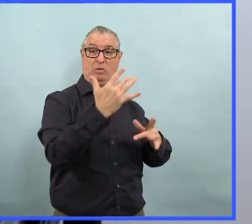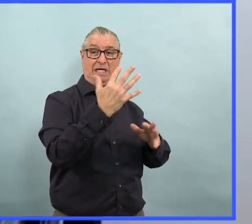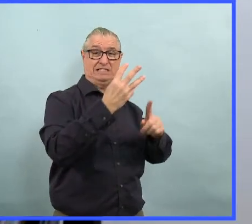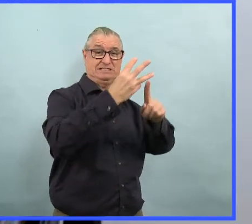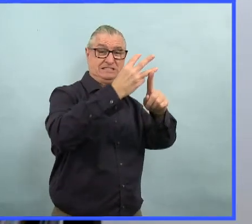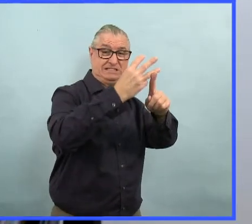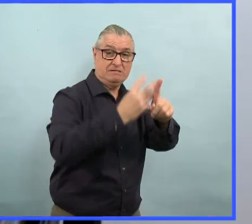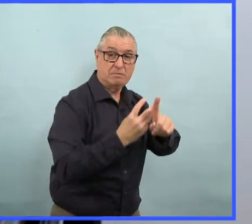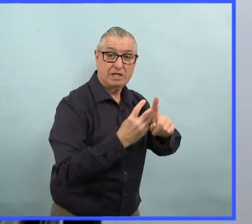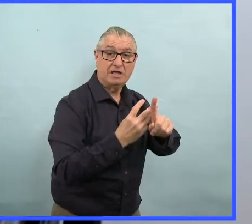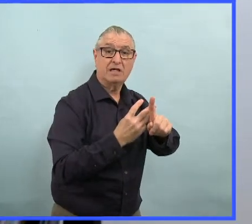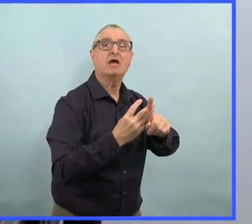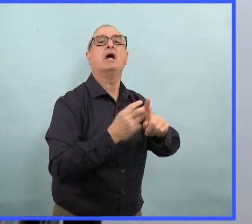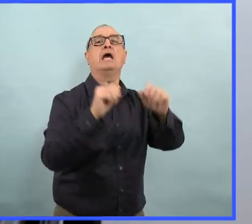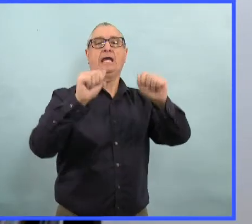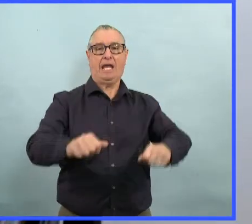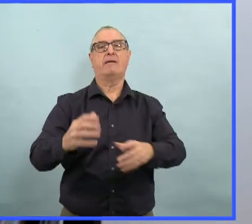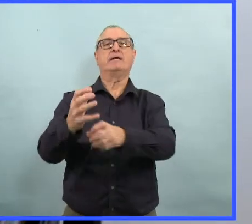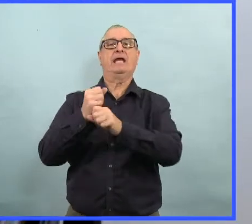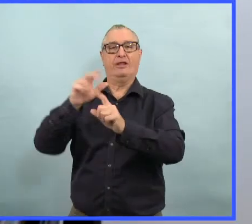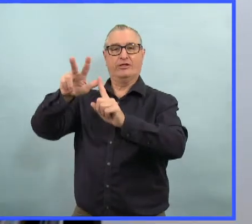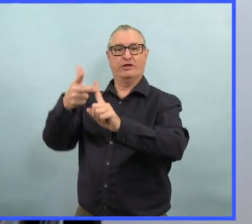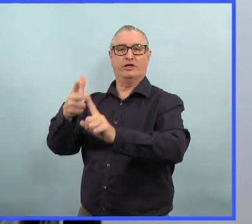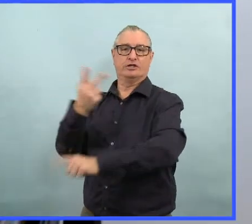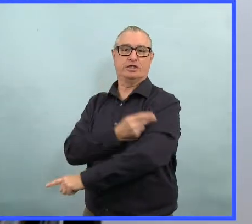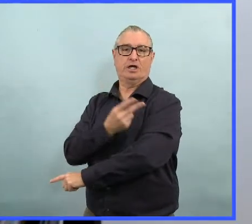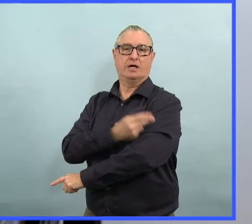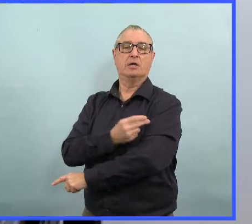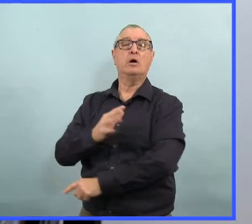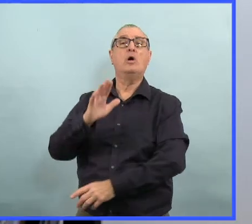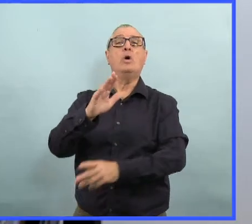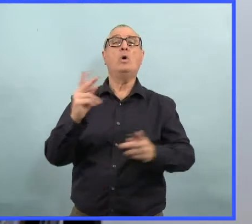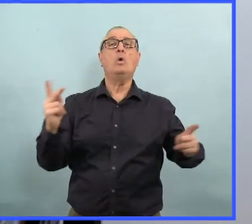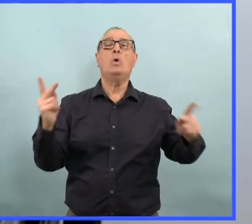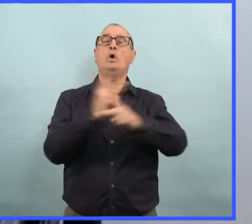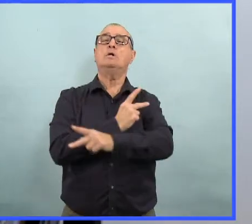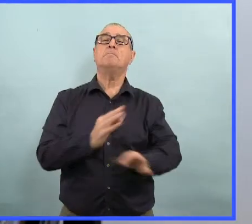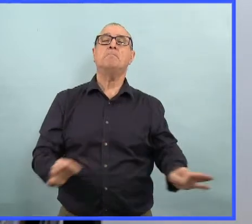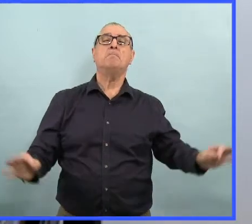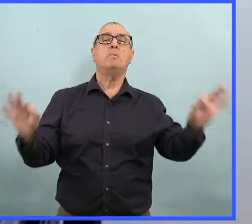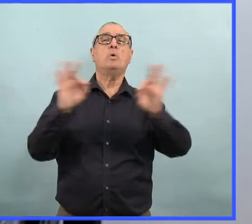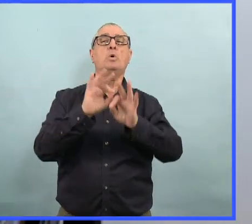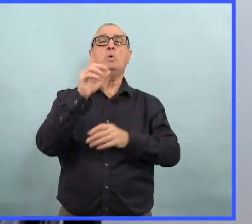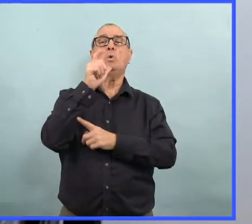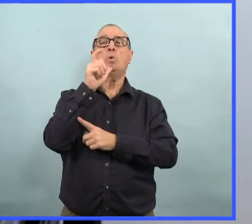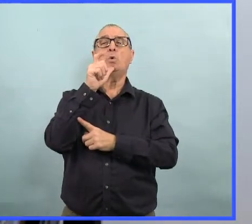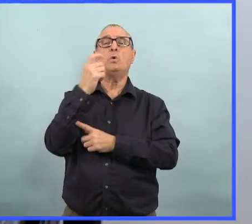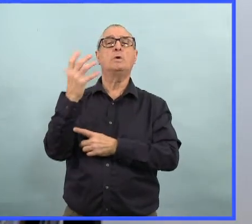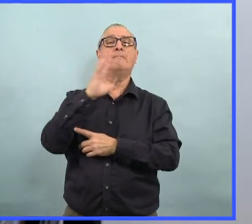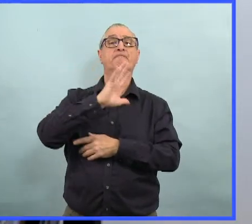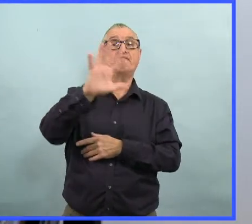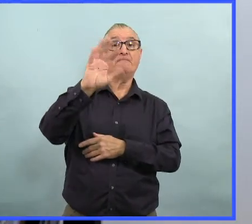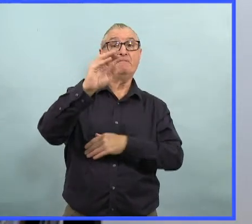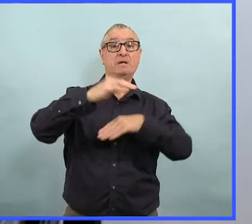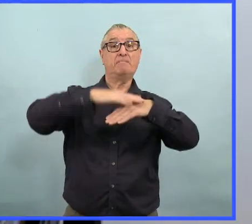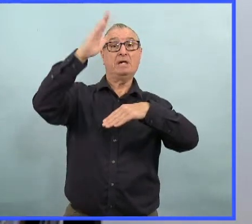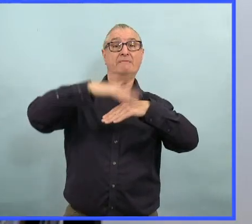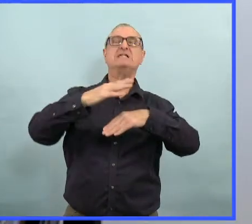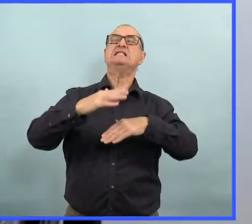who are over 50 to get immunized with a third dose right away because this group is experiencing and